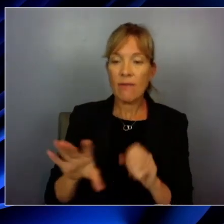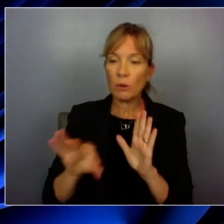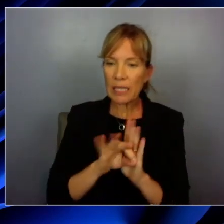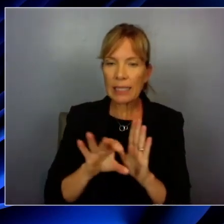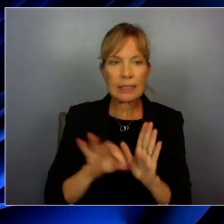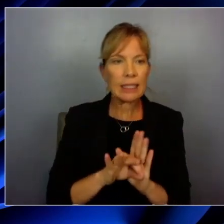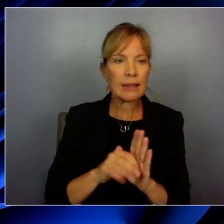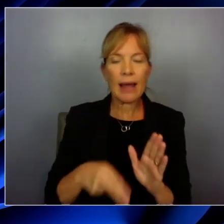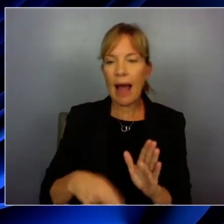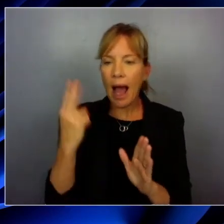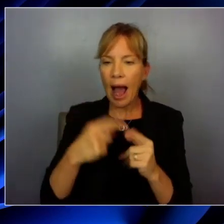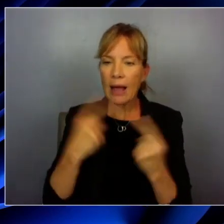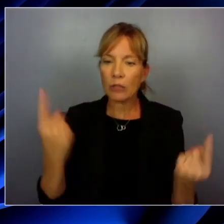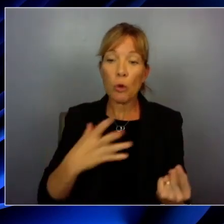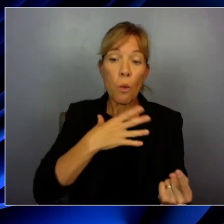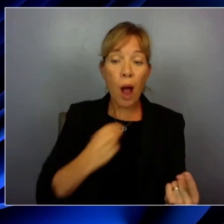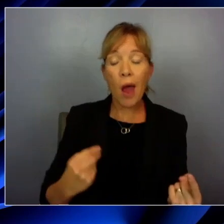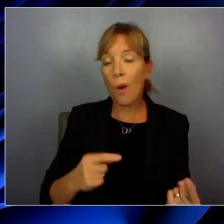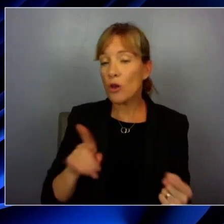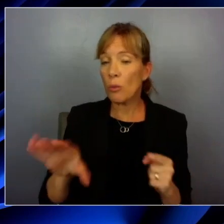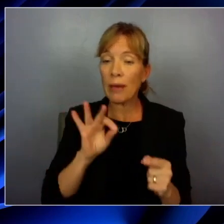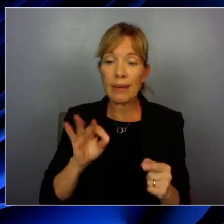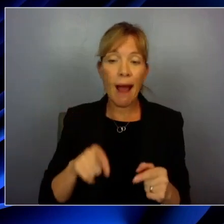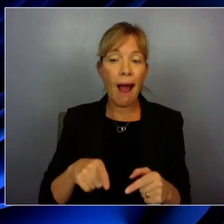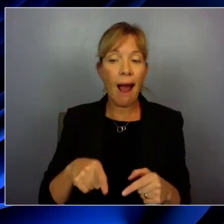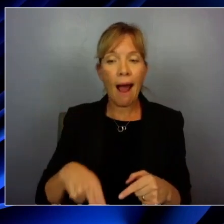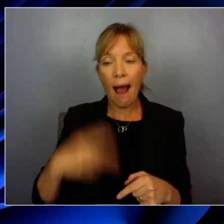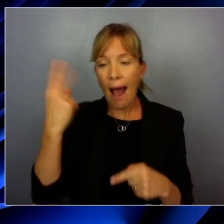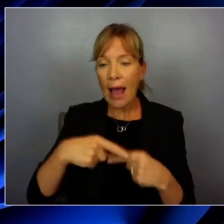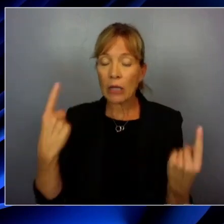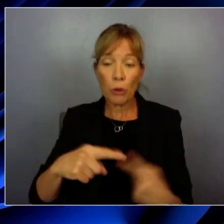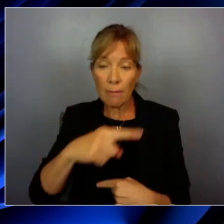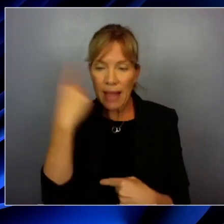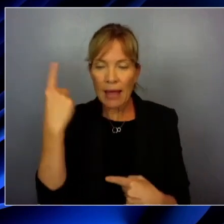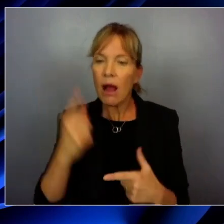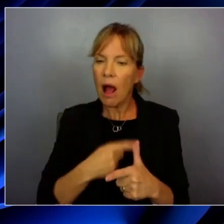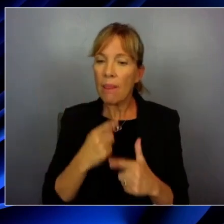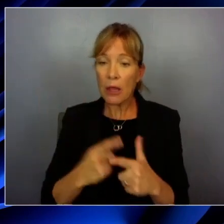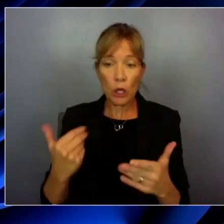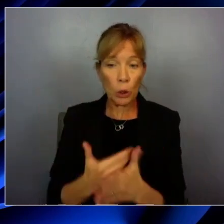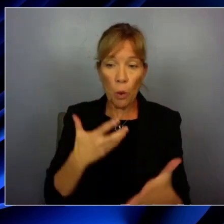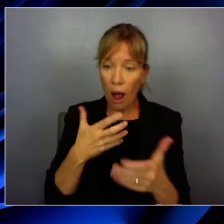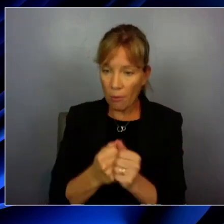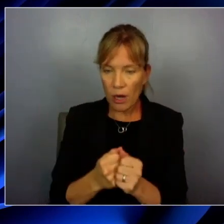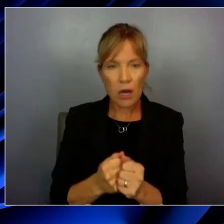White or high contrast black. Then you'll be upgraded. These new very beautiful themes and